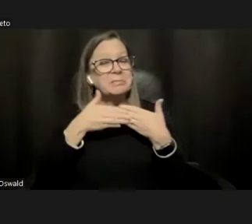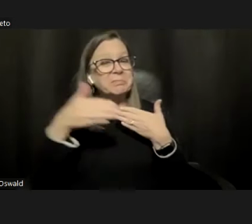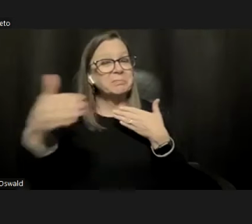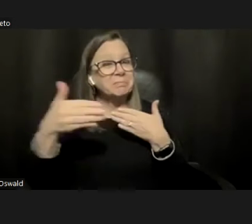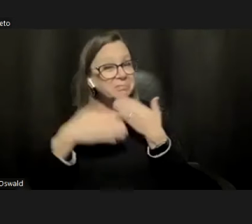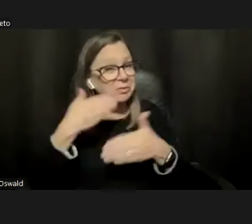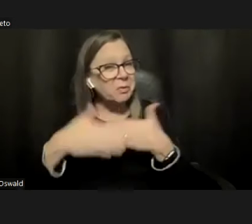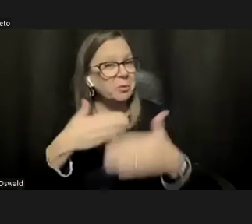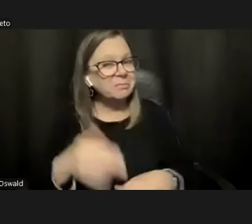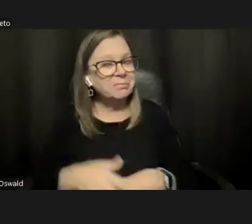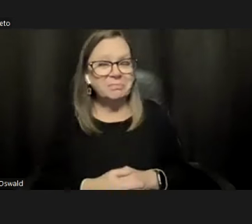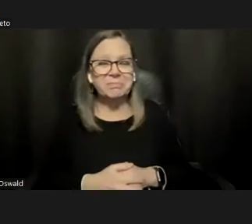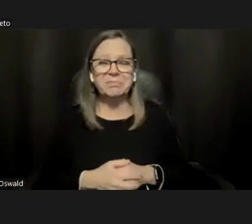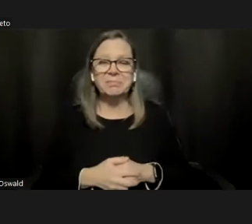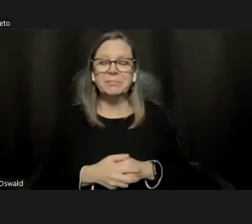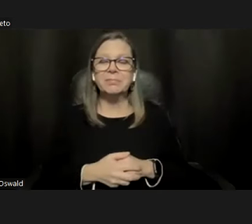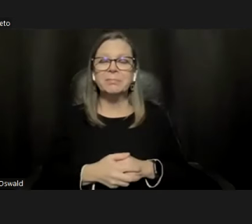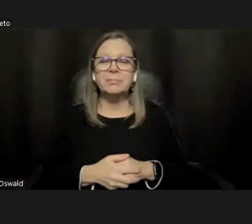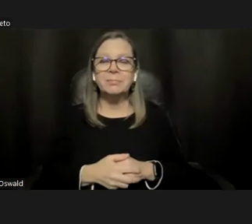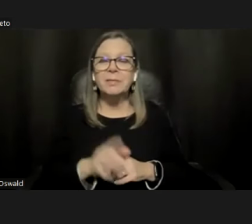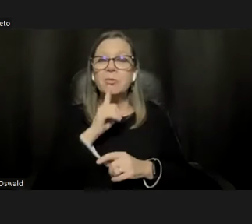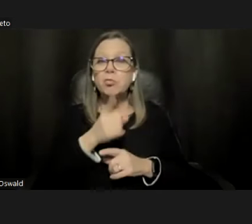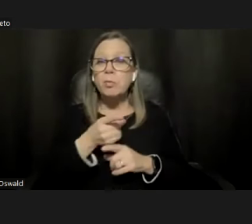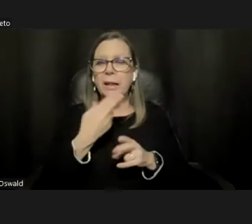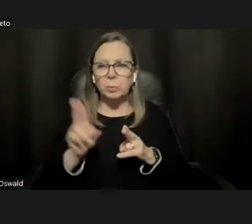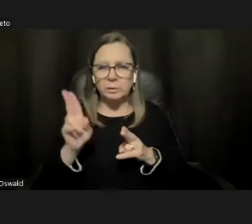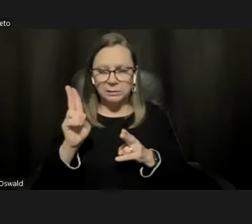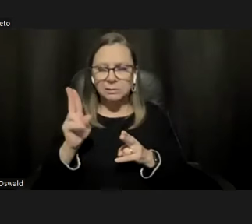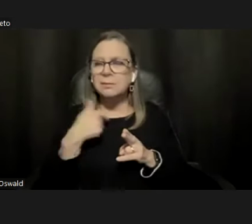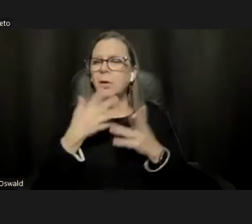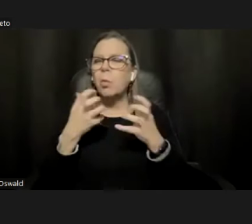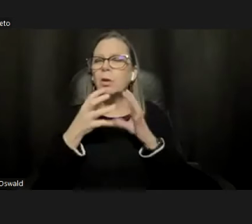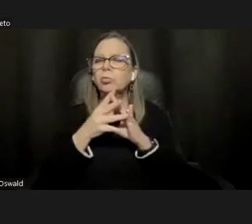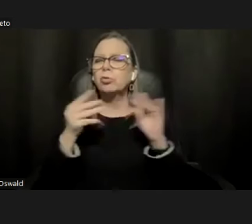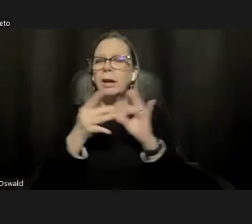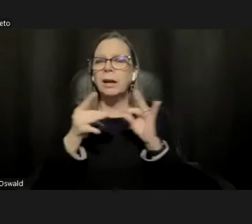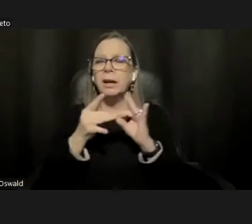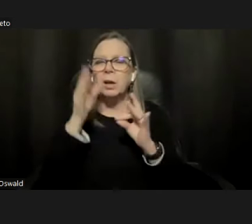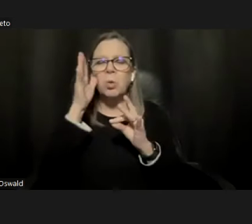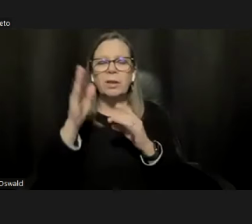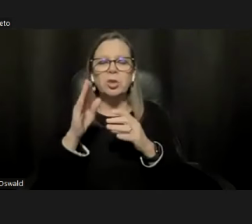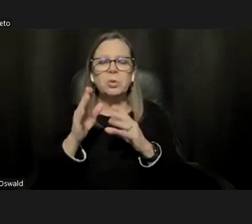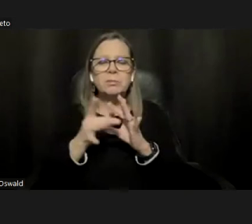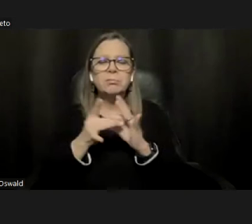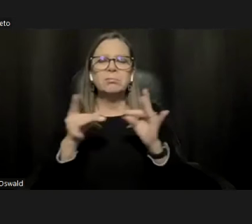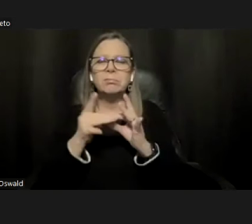And, really quick, I just wanted to share, we will do some share and updates.